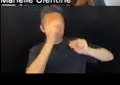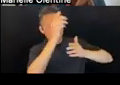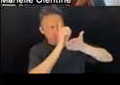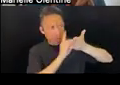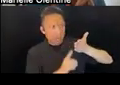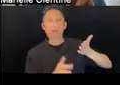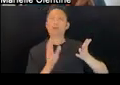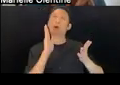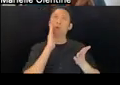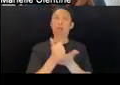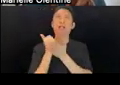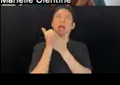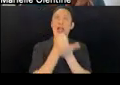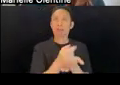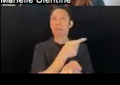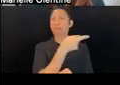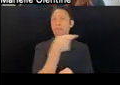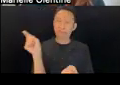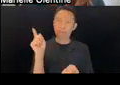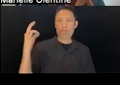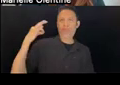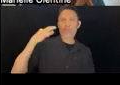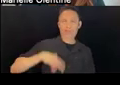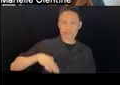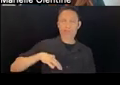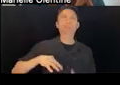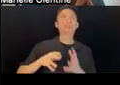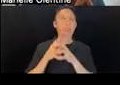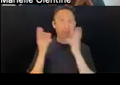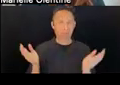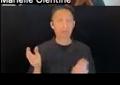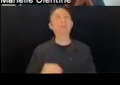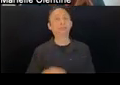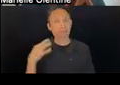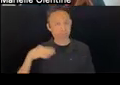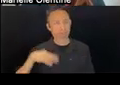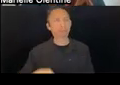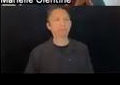that you have from that presentation. We'll take a brief break, and then we'll go into the workshop